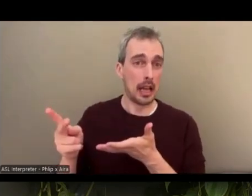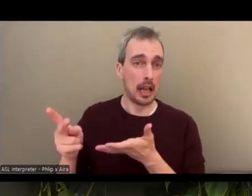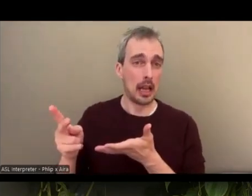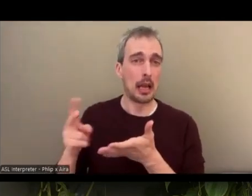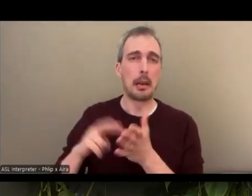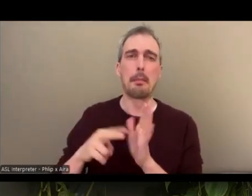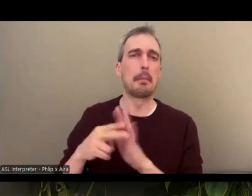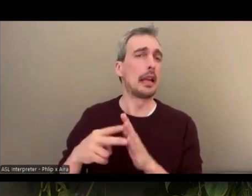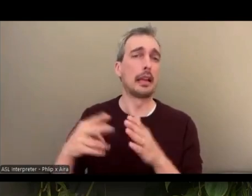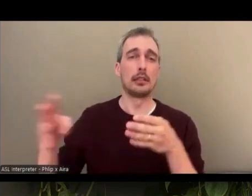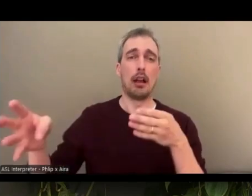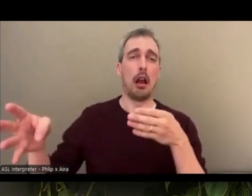I think that's in the future.